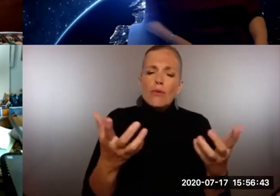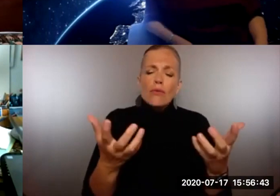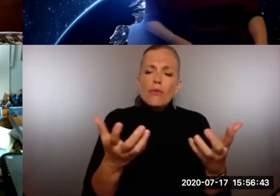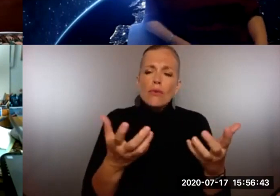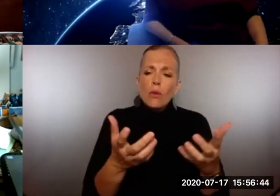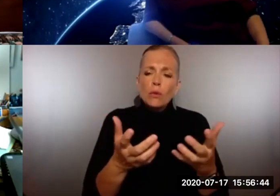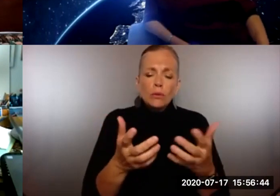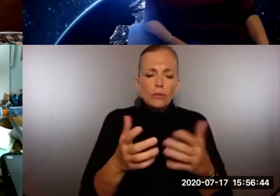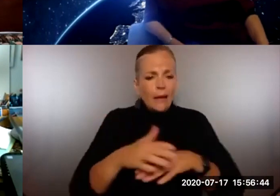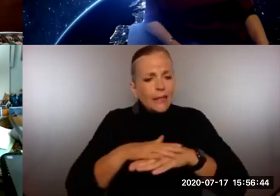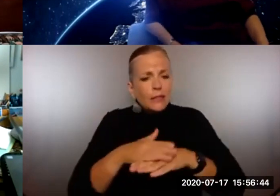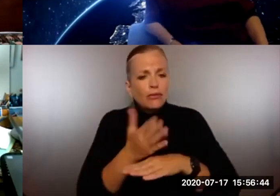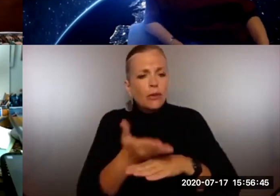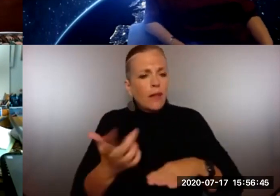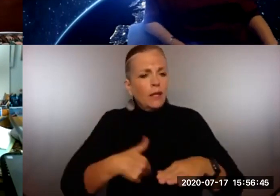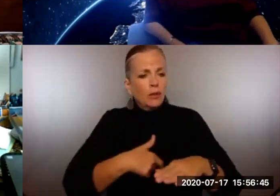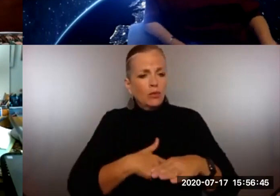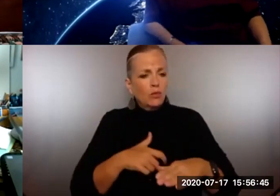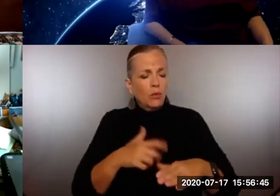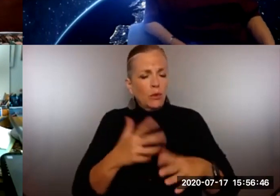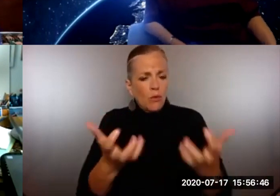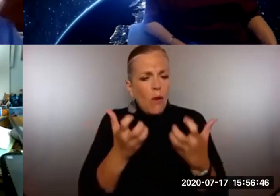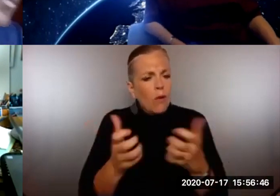As Tauna mentioned, we are already